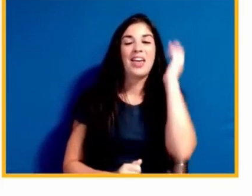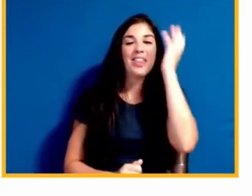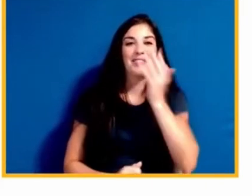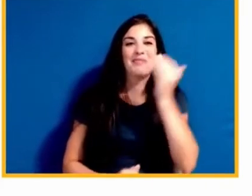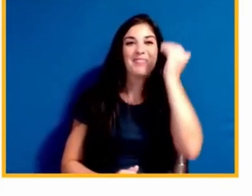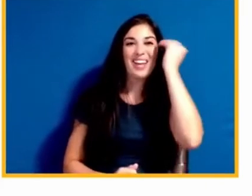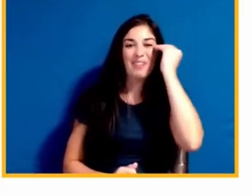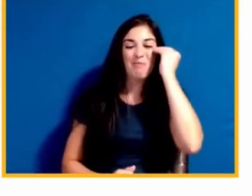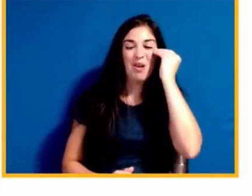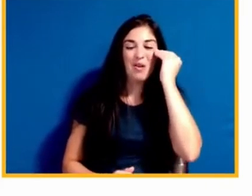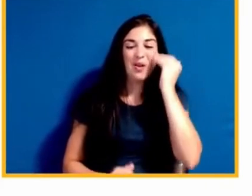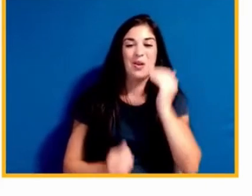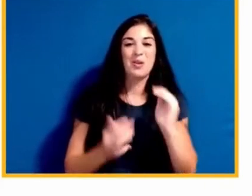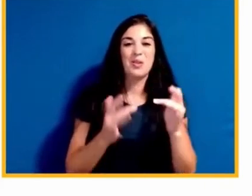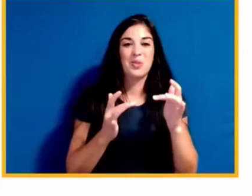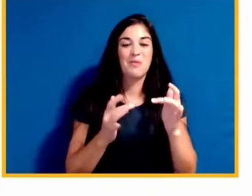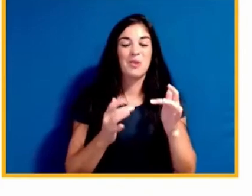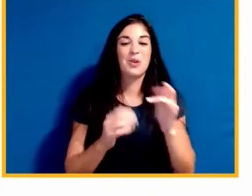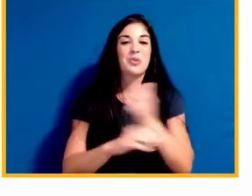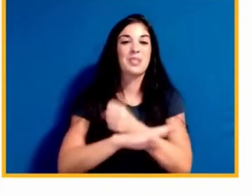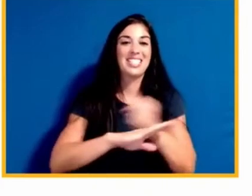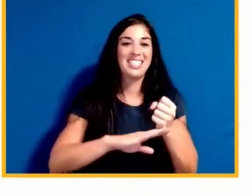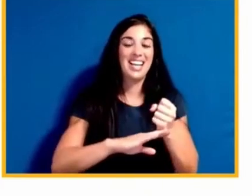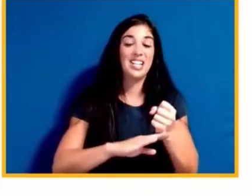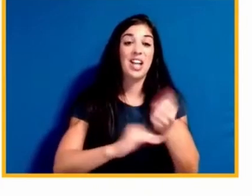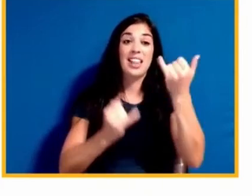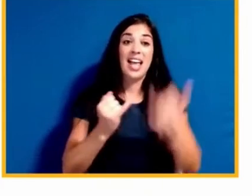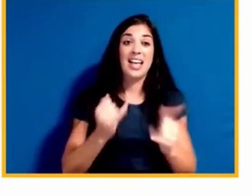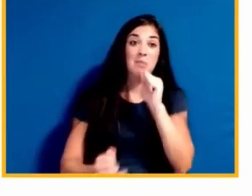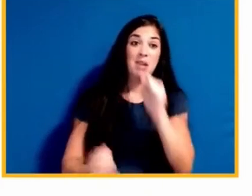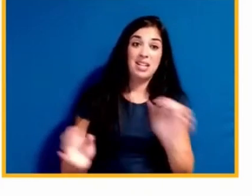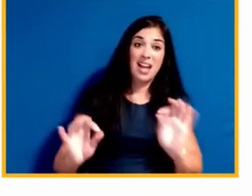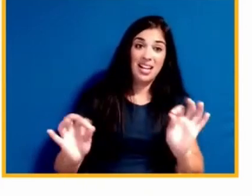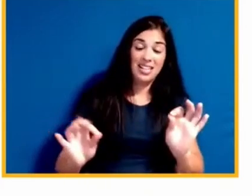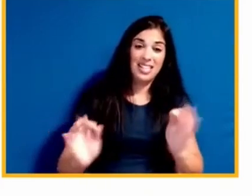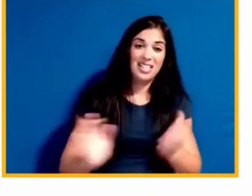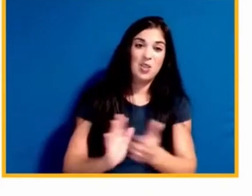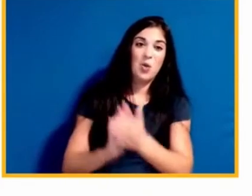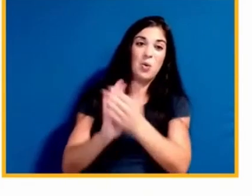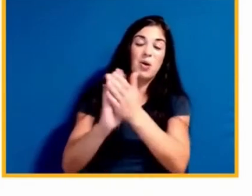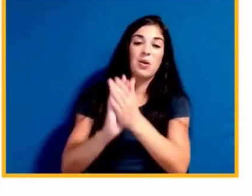So everybody, last but not least, give a huge welcome to Zero!